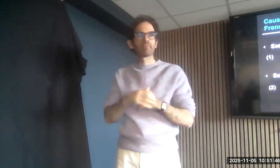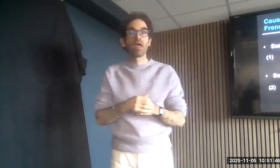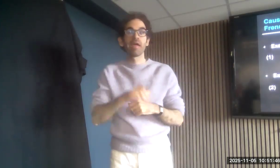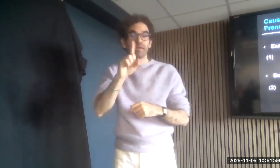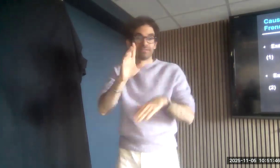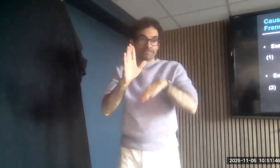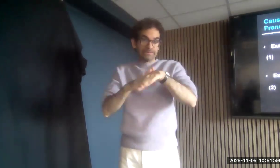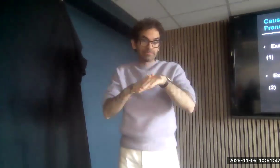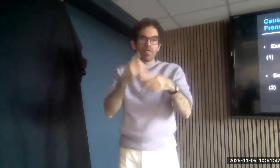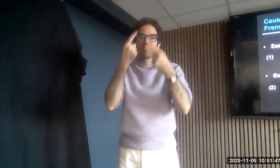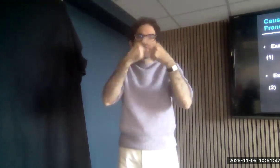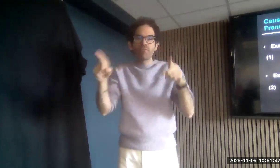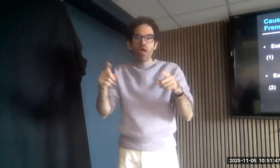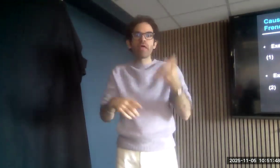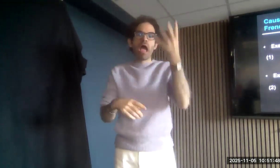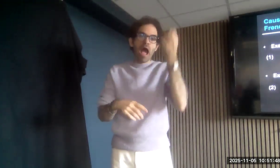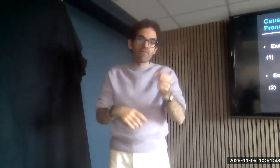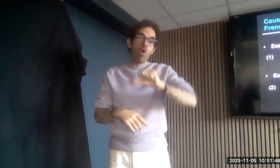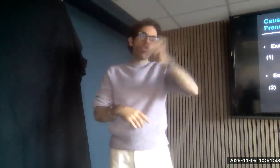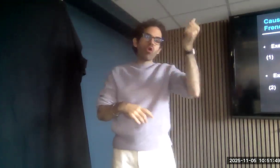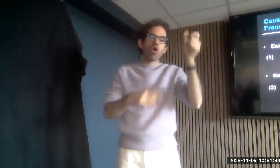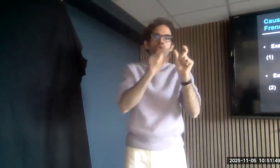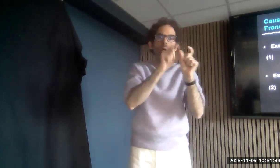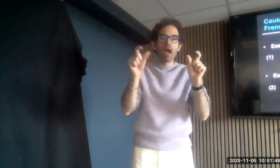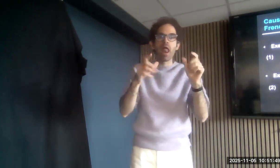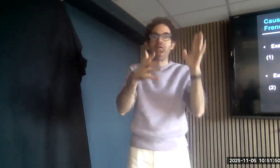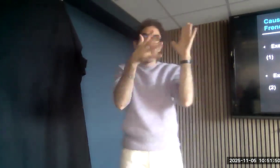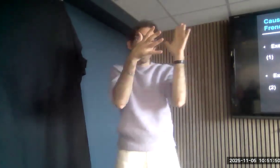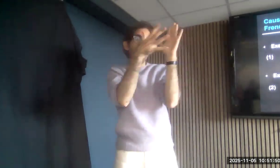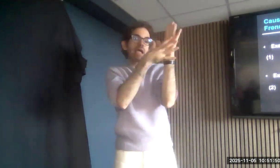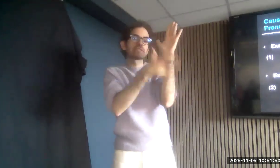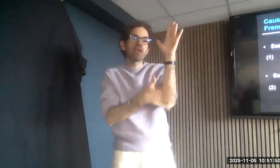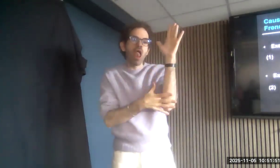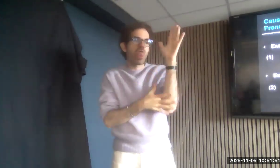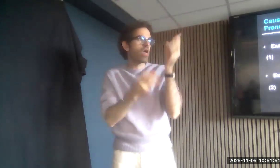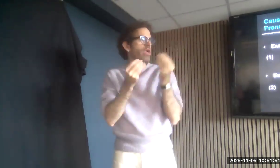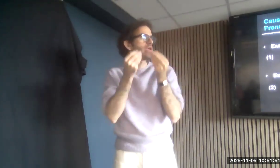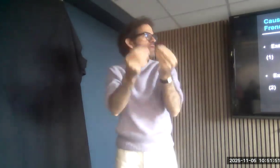That is a causative. So there's a difference between